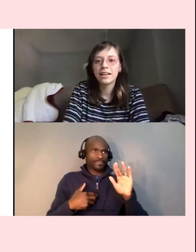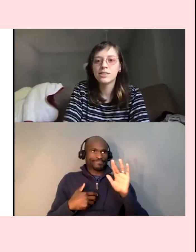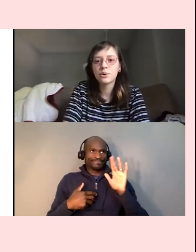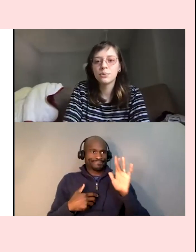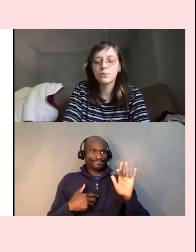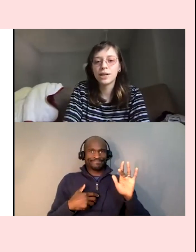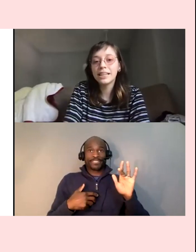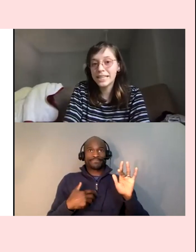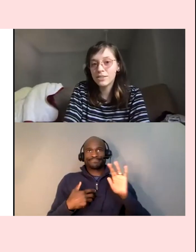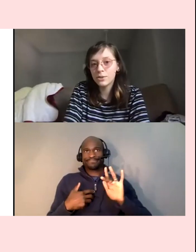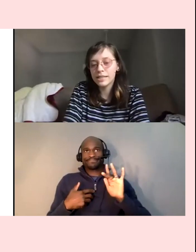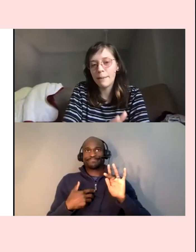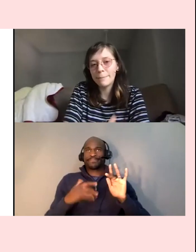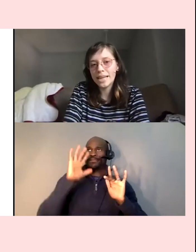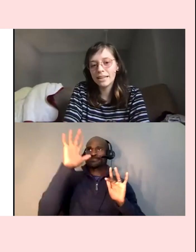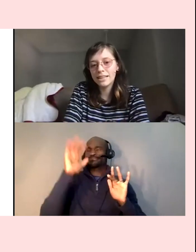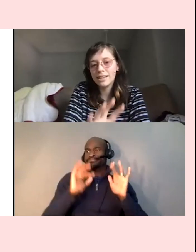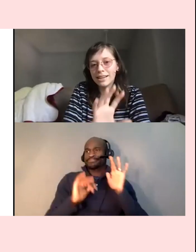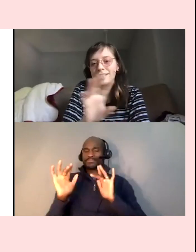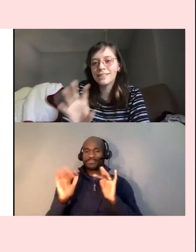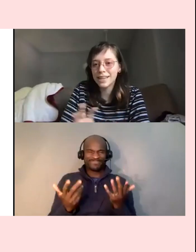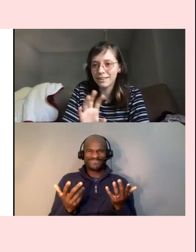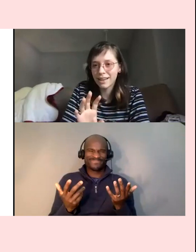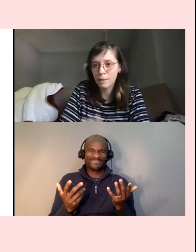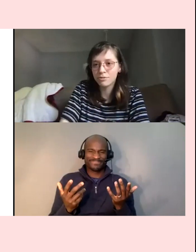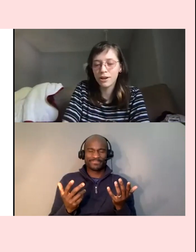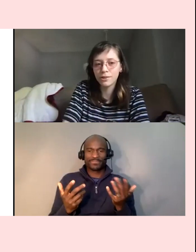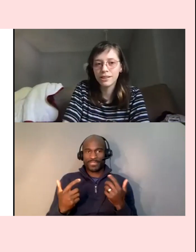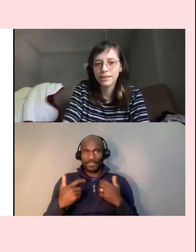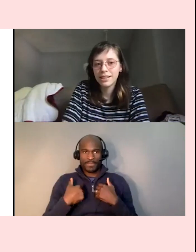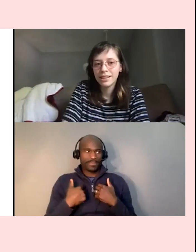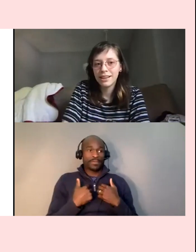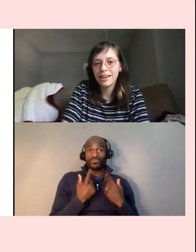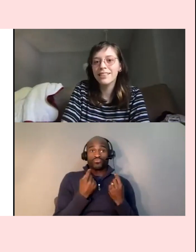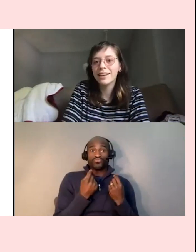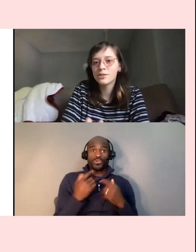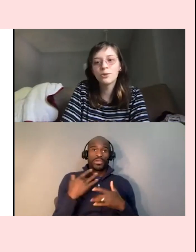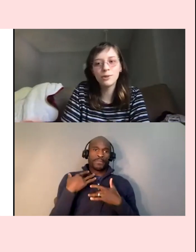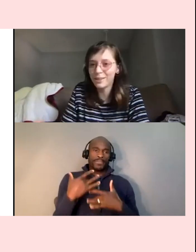and so what I like to do is I make the existing app flow and then I scribble all